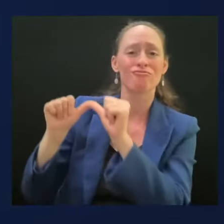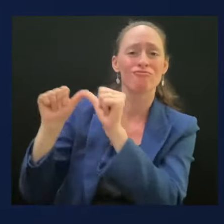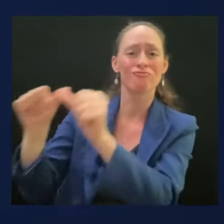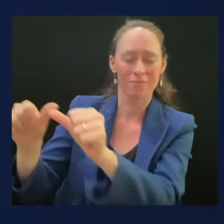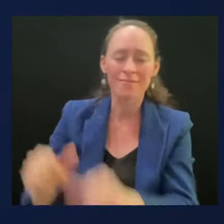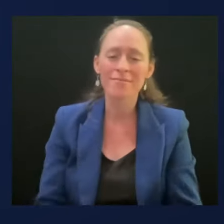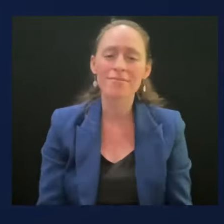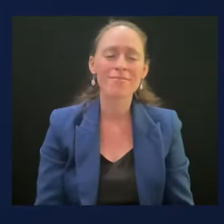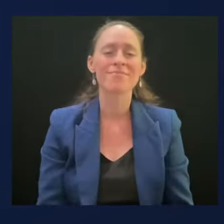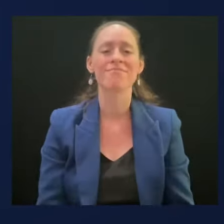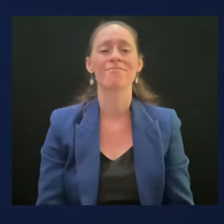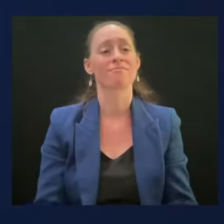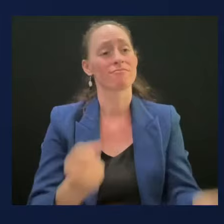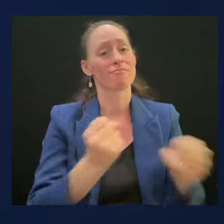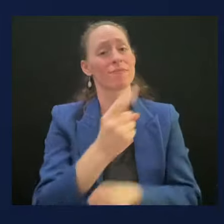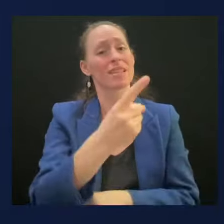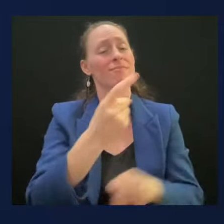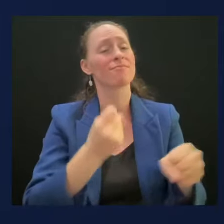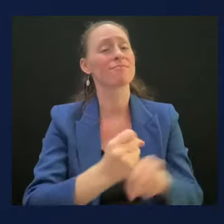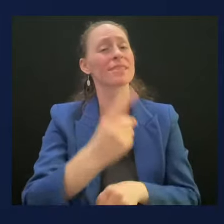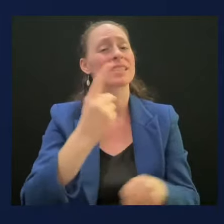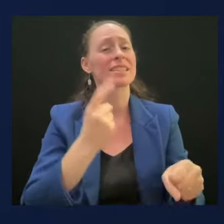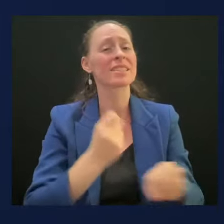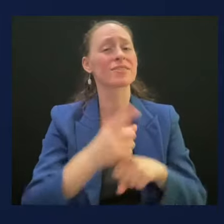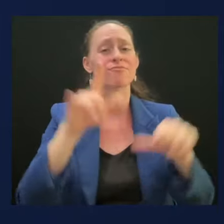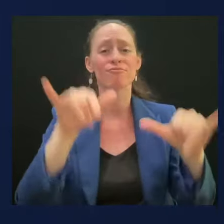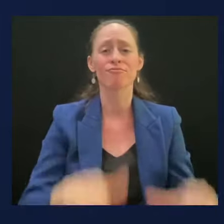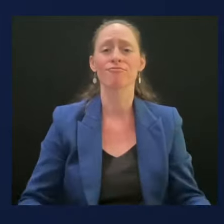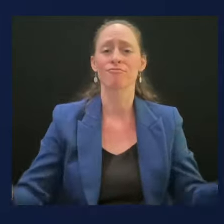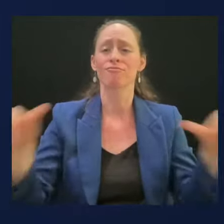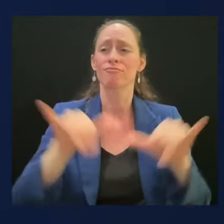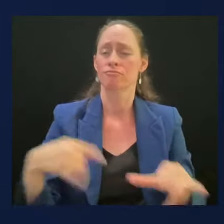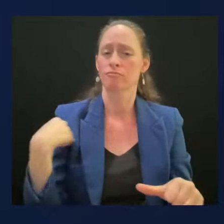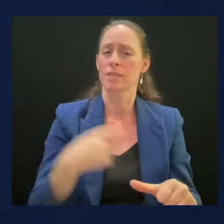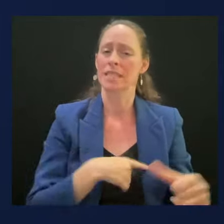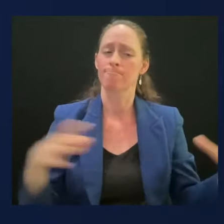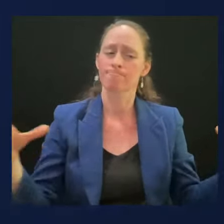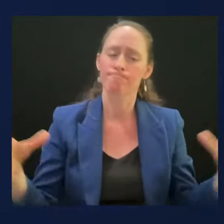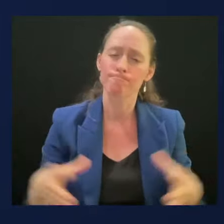for we must never forget the price that was paid to protect our democracy.